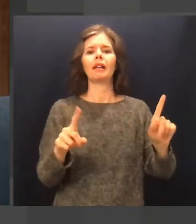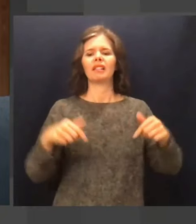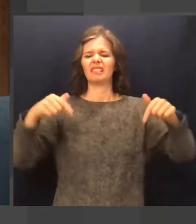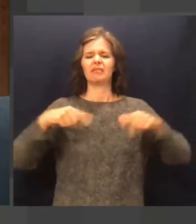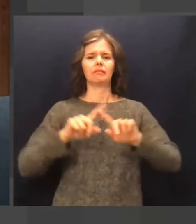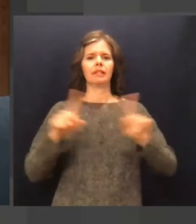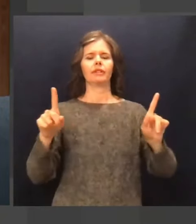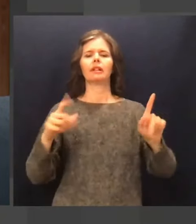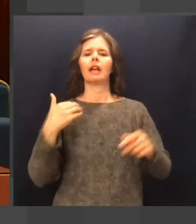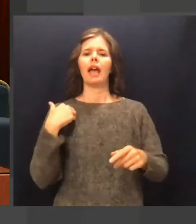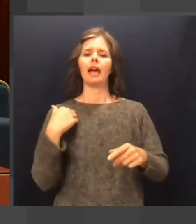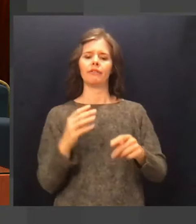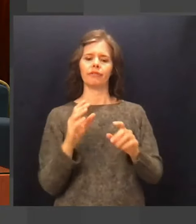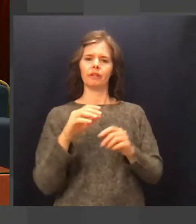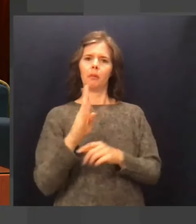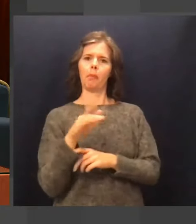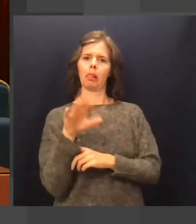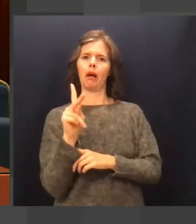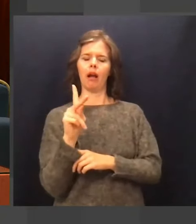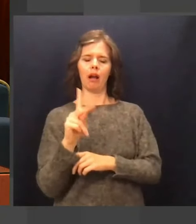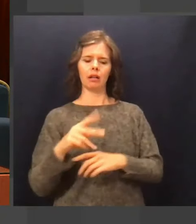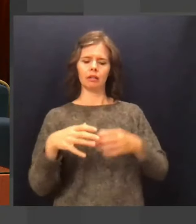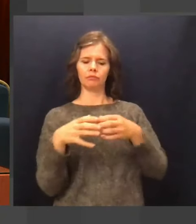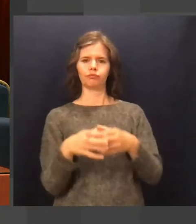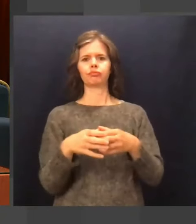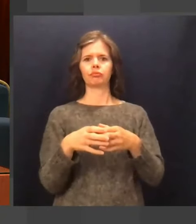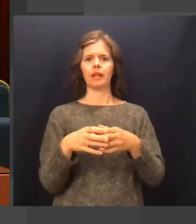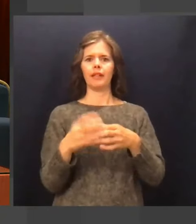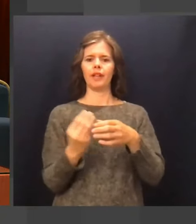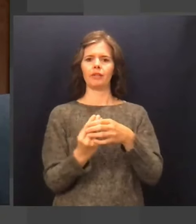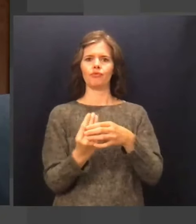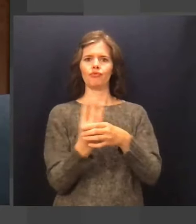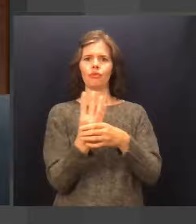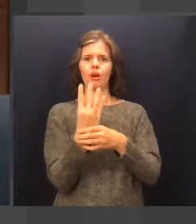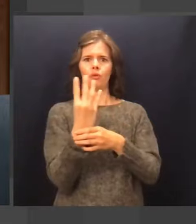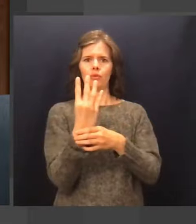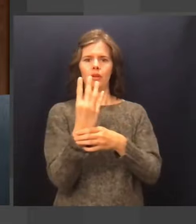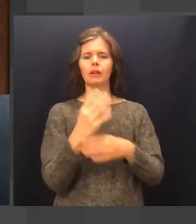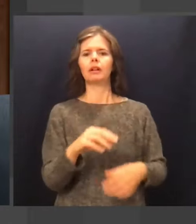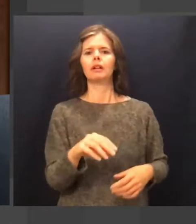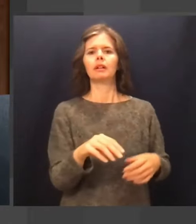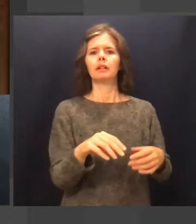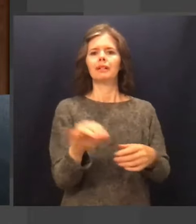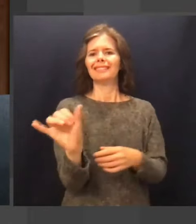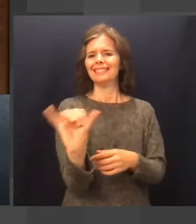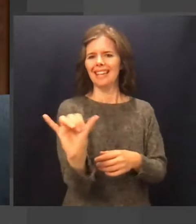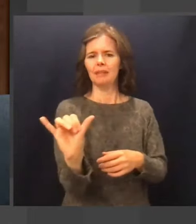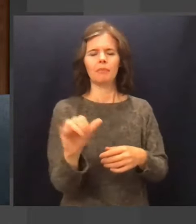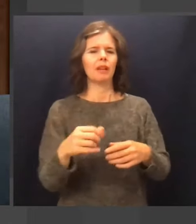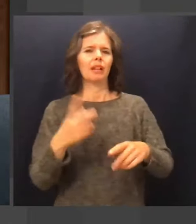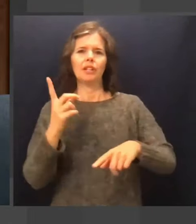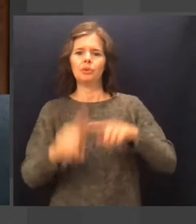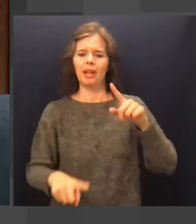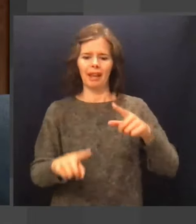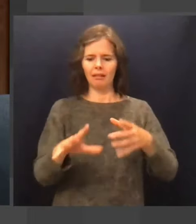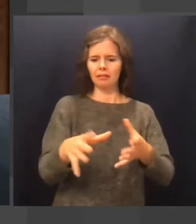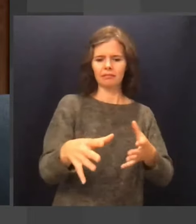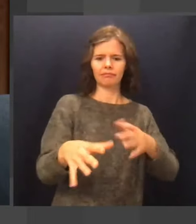GROW FROM A VERY SPECIAL BLOCK